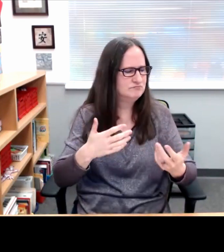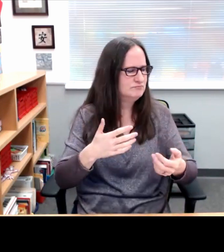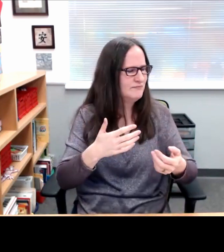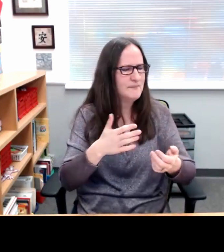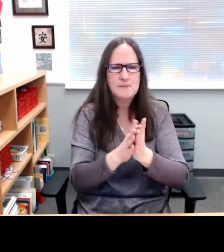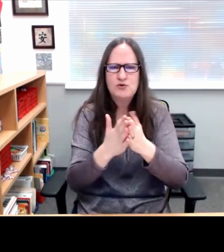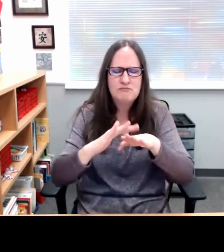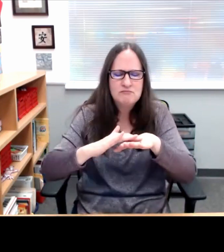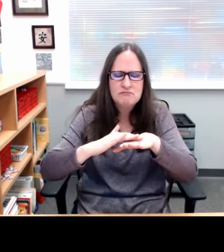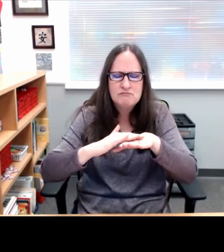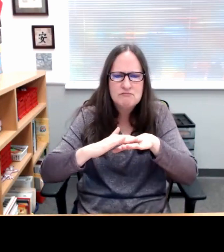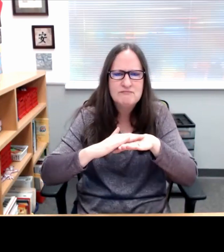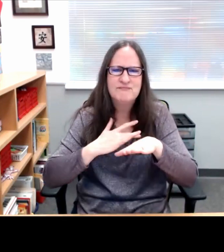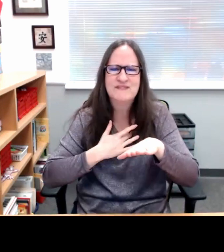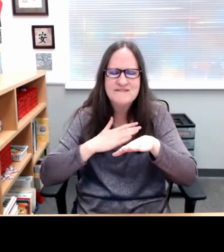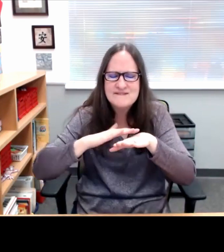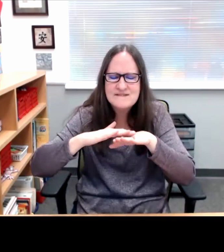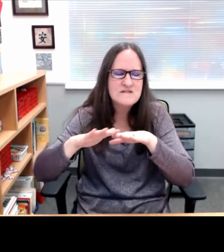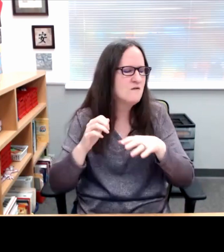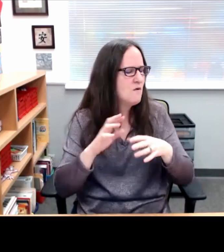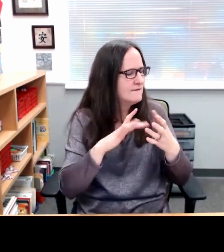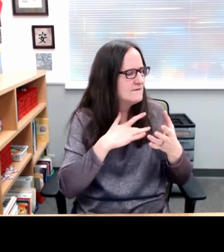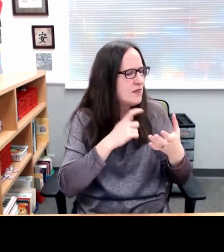be the carpeting on the floor, it could be a jacket, it could be the cover of a book.